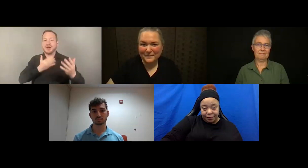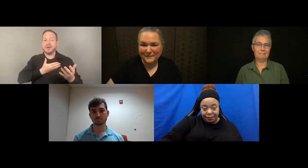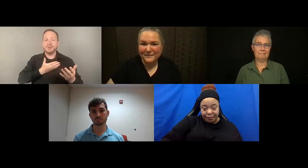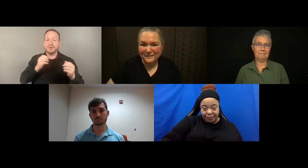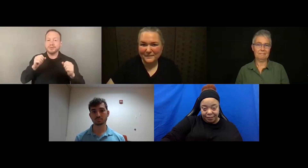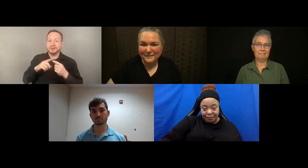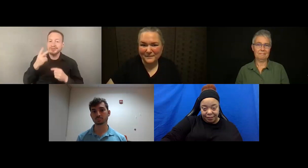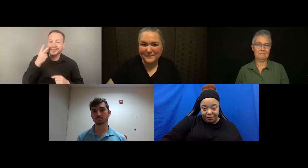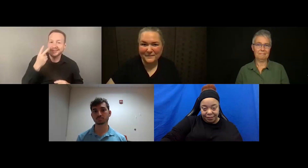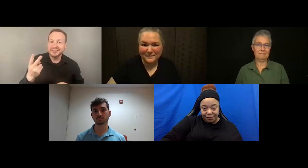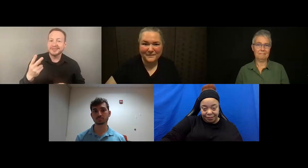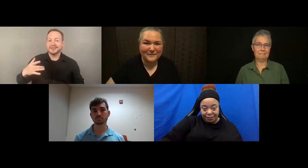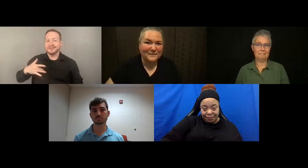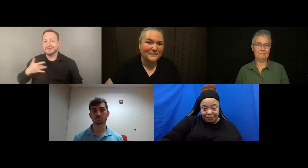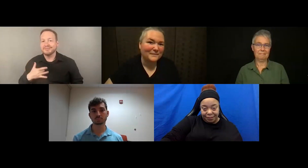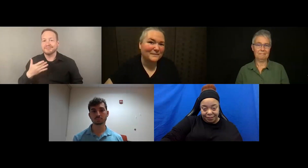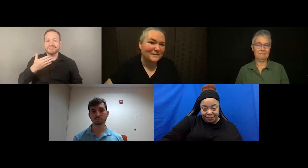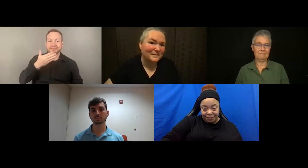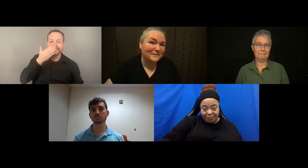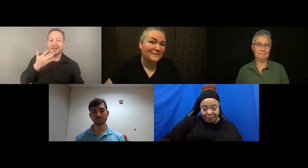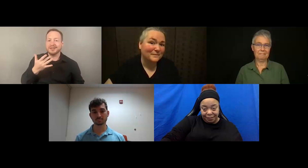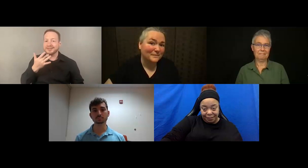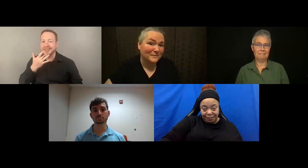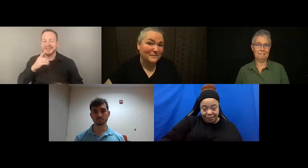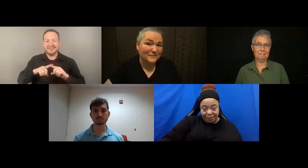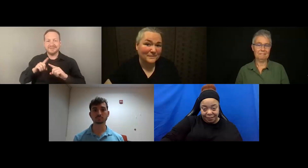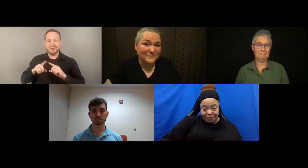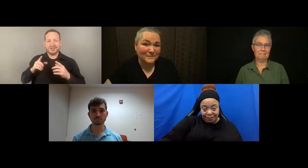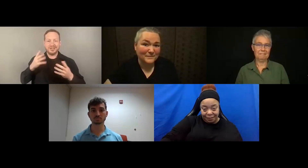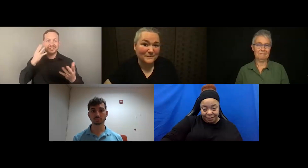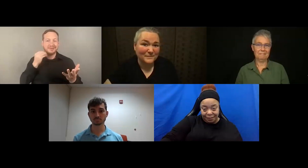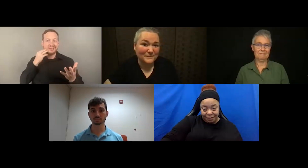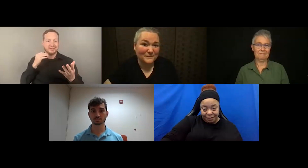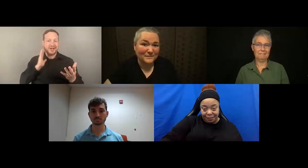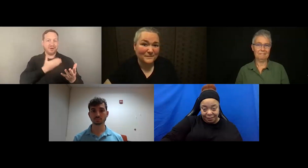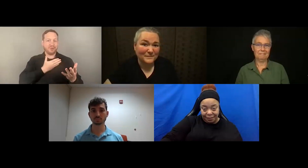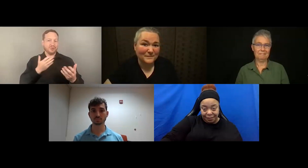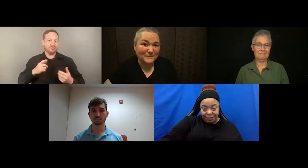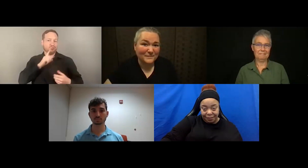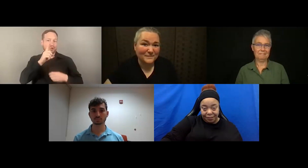that means it's learning our thought processes our abilities to see, feel, smell, taste, and those